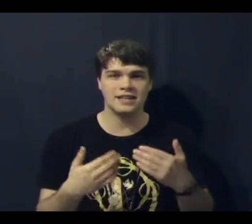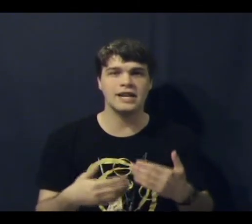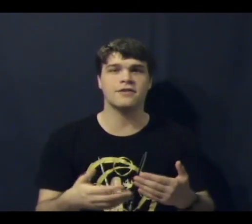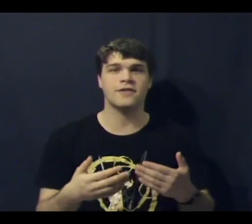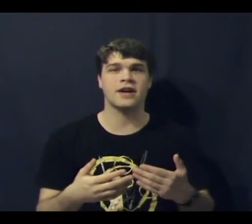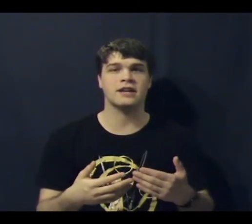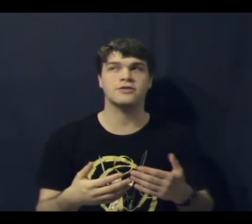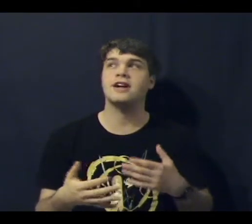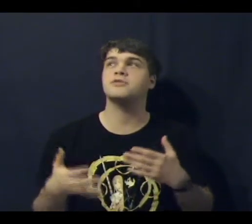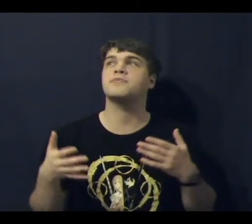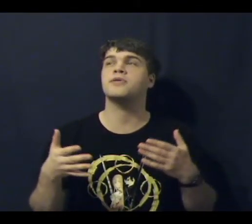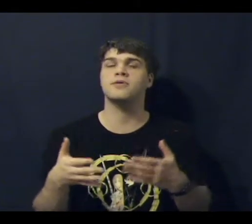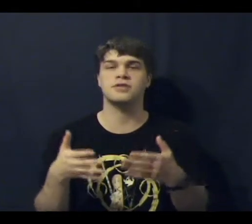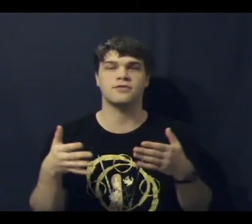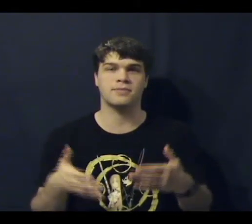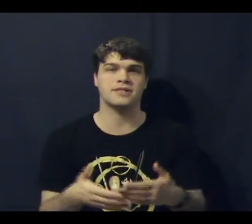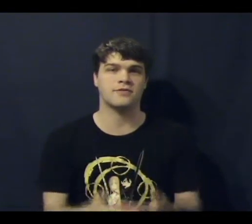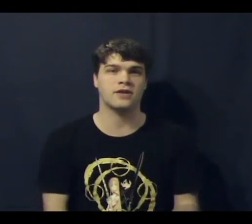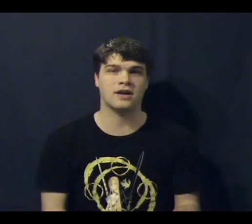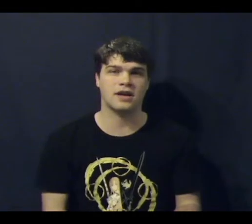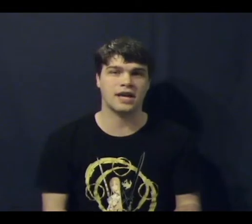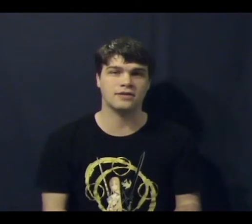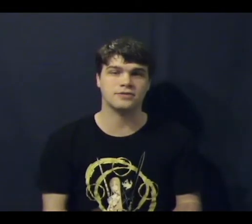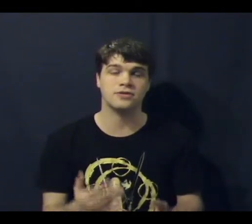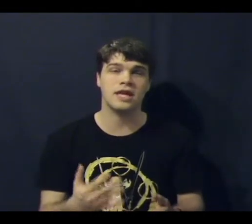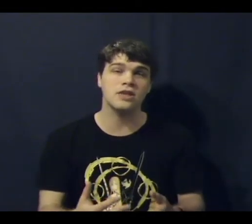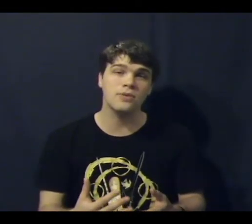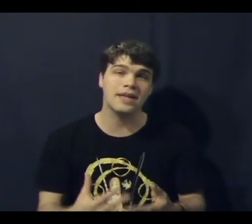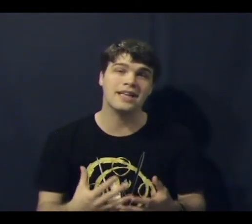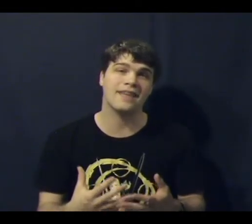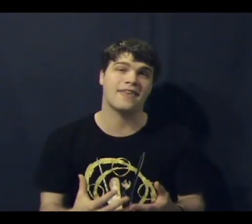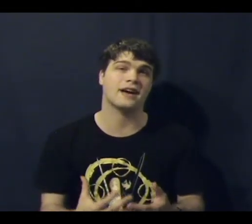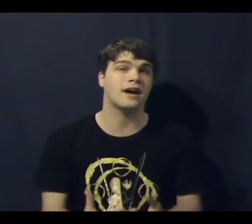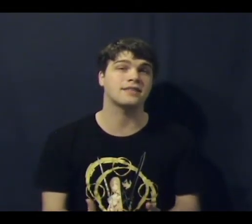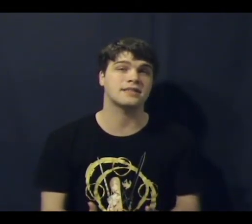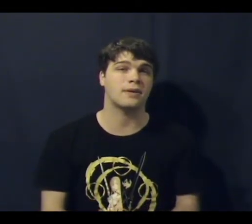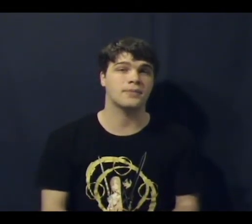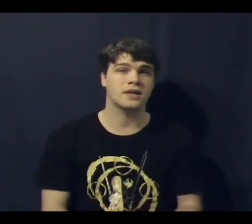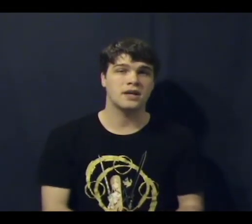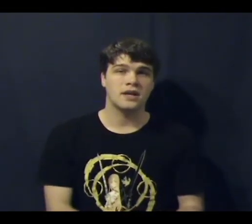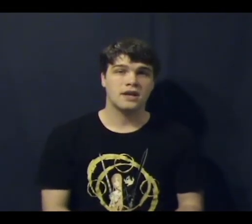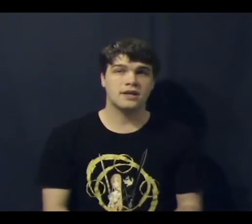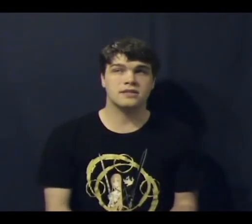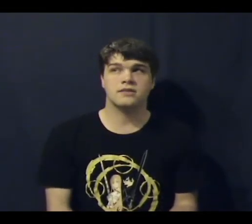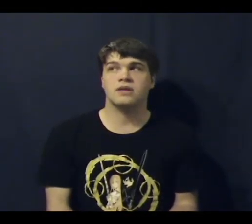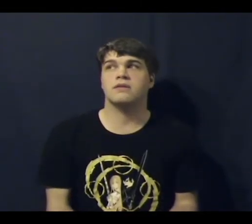to clarify it, try to approach it from a different angle so that you can get that concept.